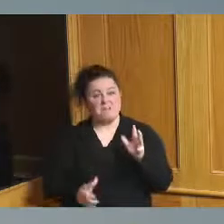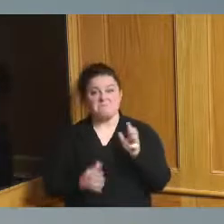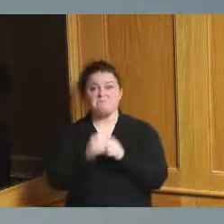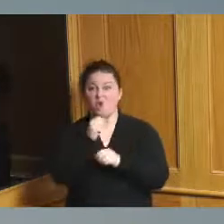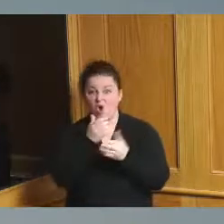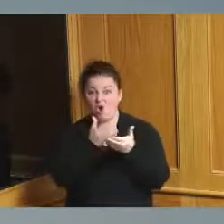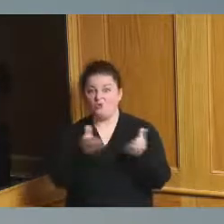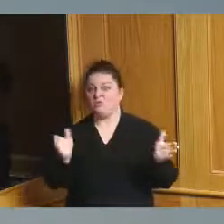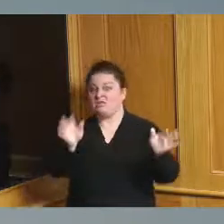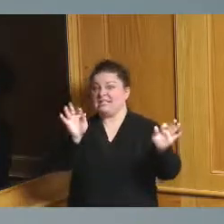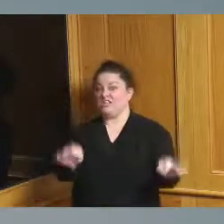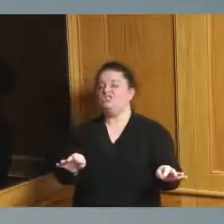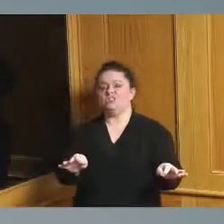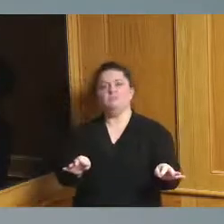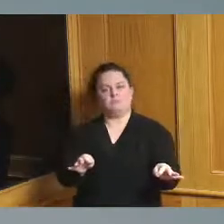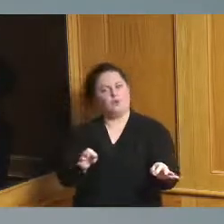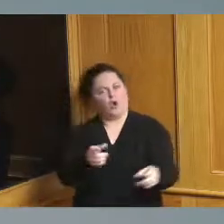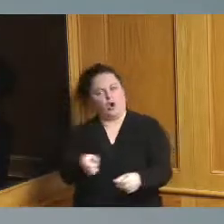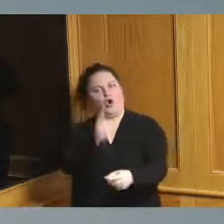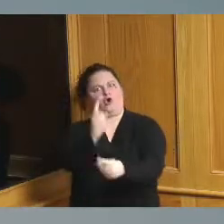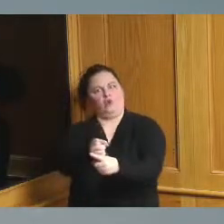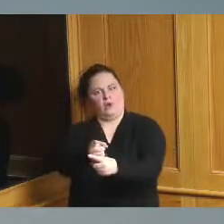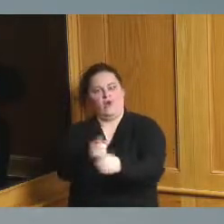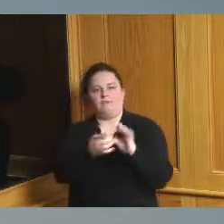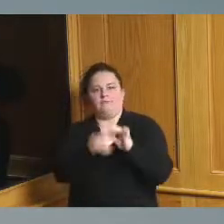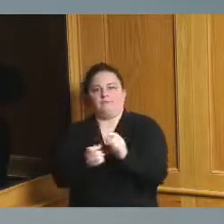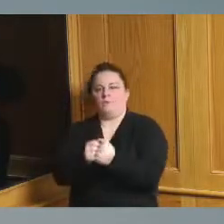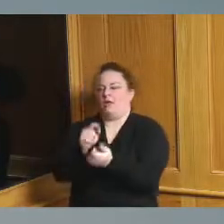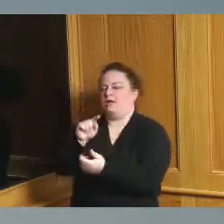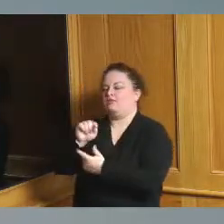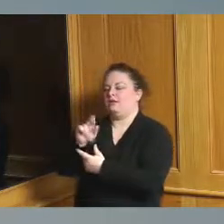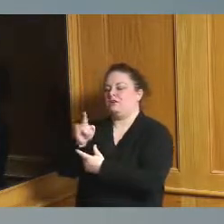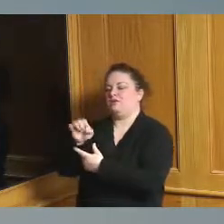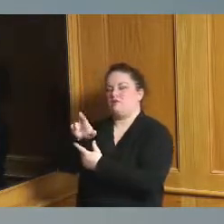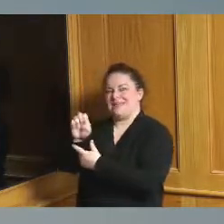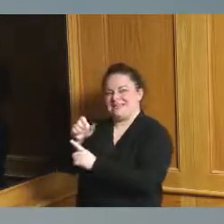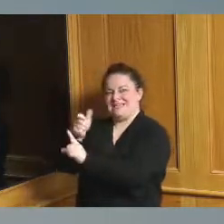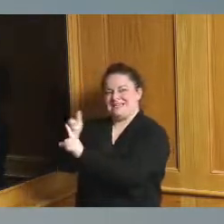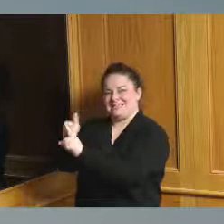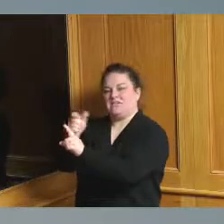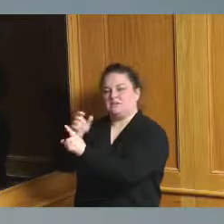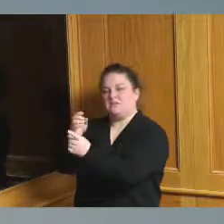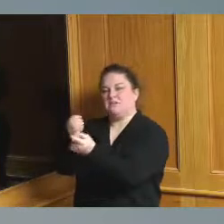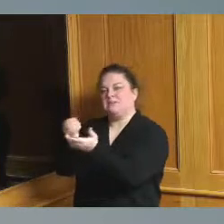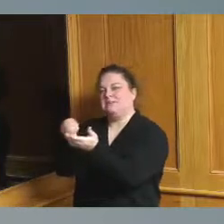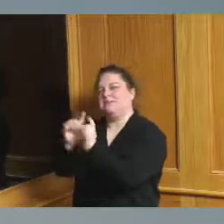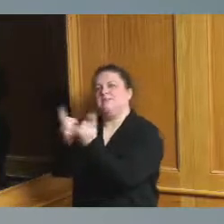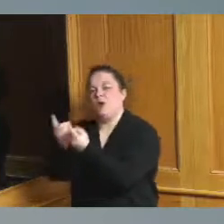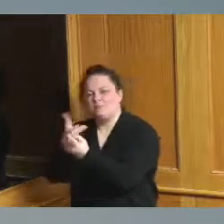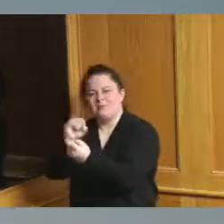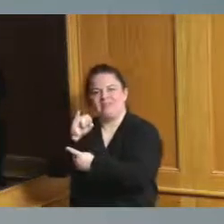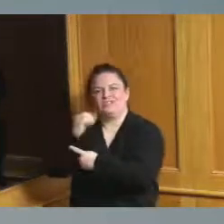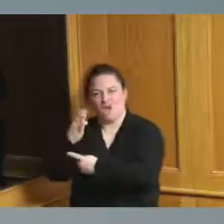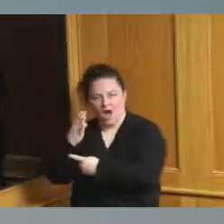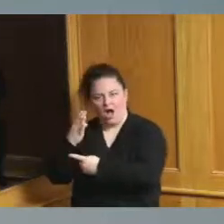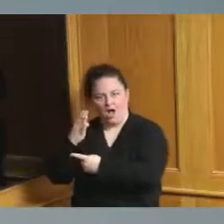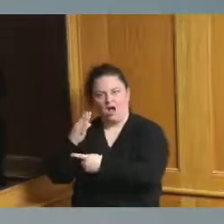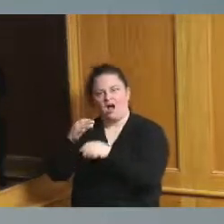were correct at least as it relates to the treasury department guidelines and the job classifications and as I've said if we want to take another look at as to how we